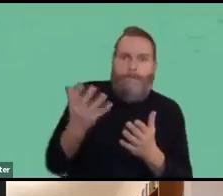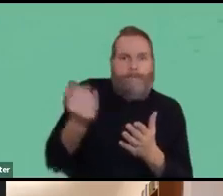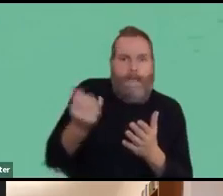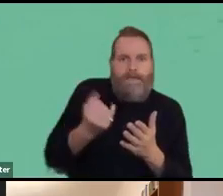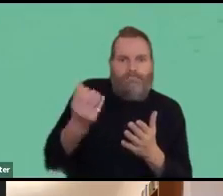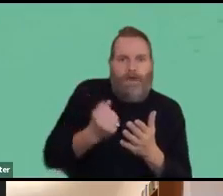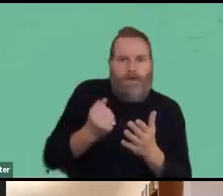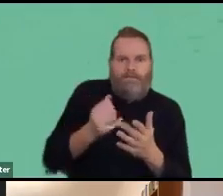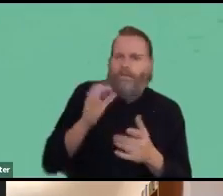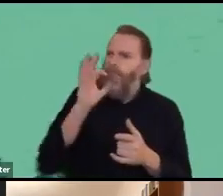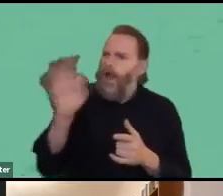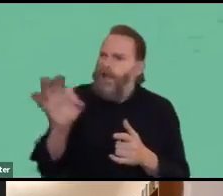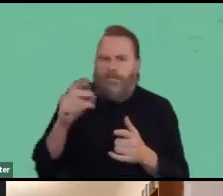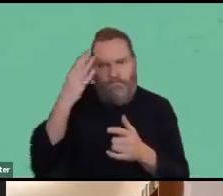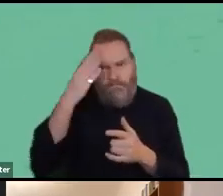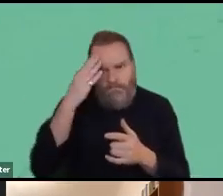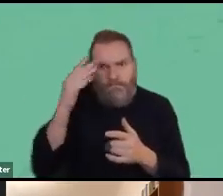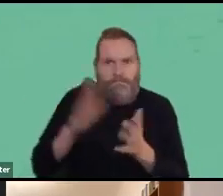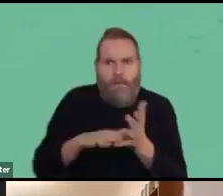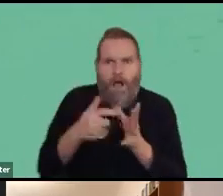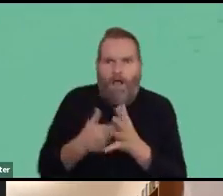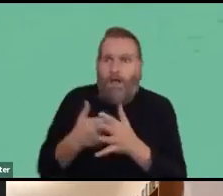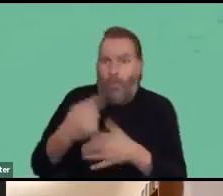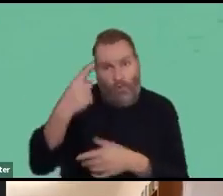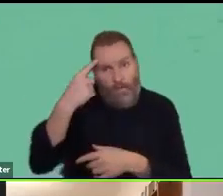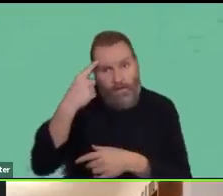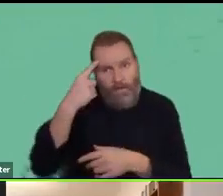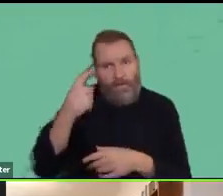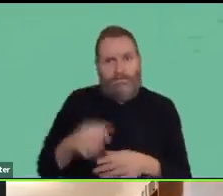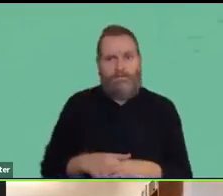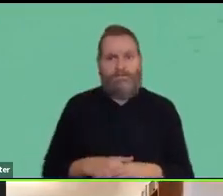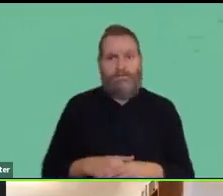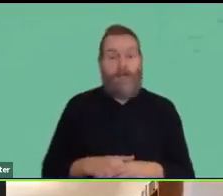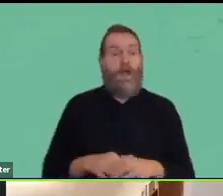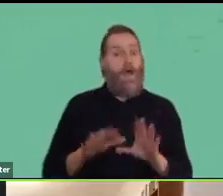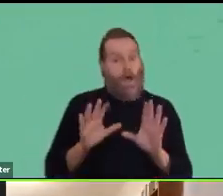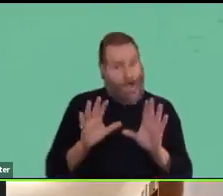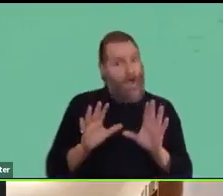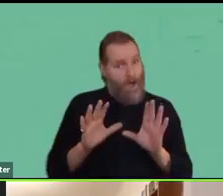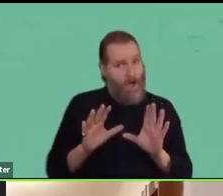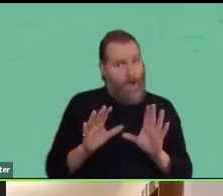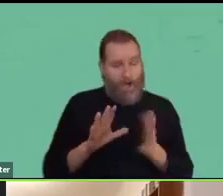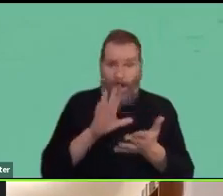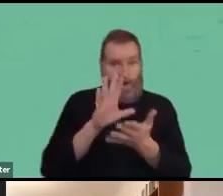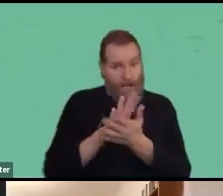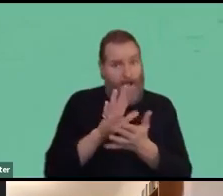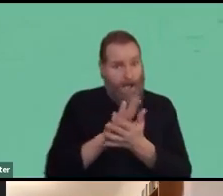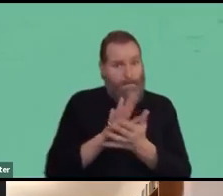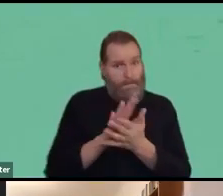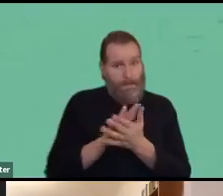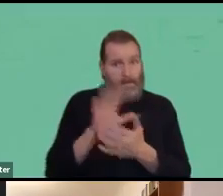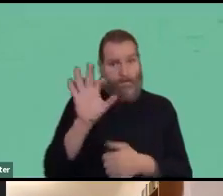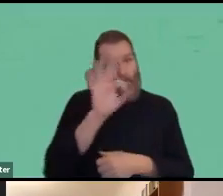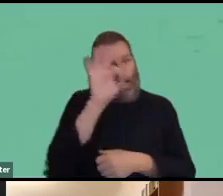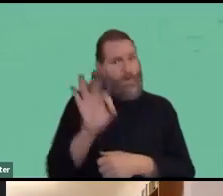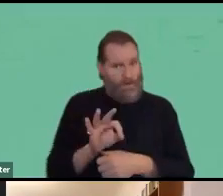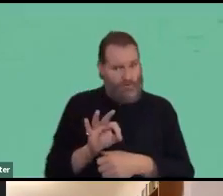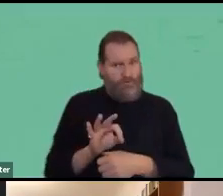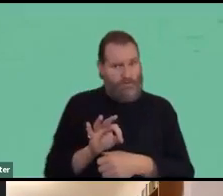to come back on that? Yeah and I I’m I’m glad that these questions have come in because let's